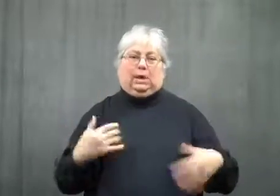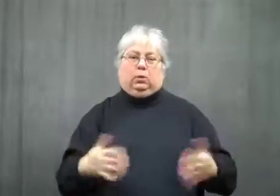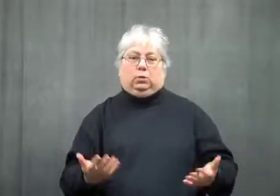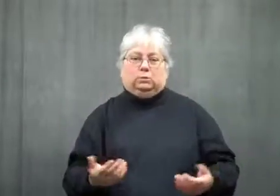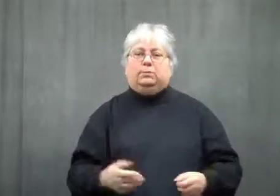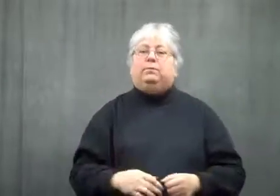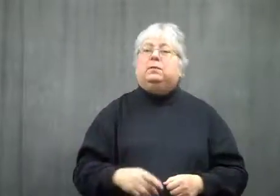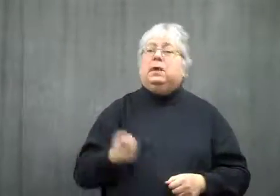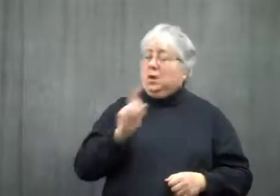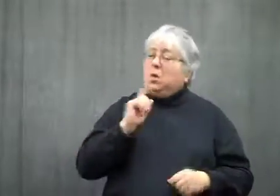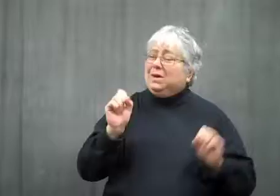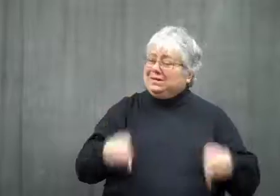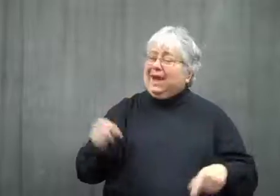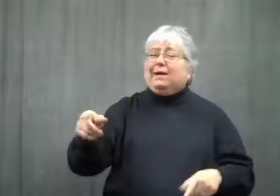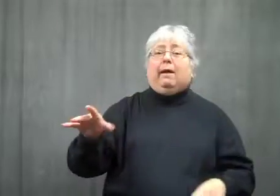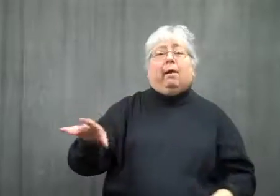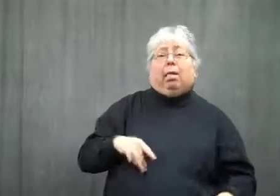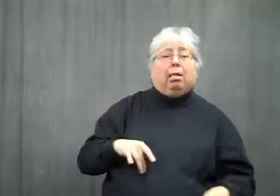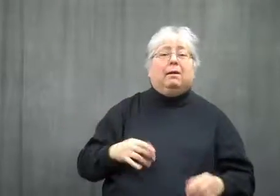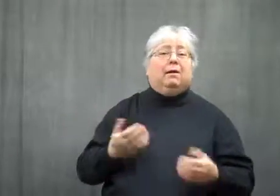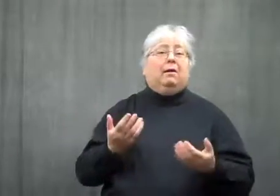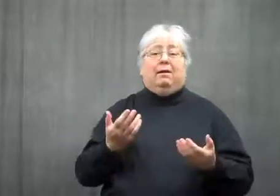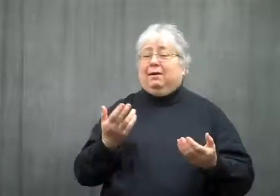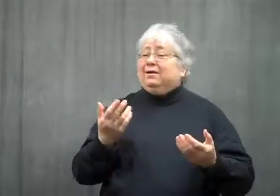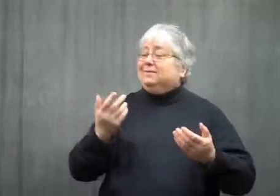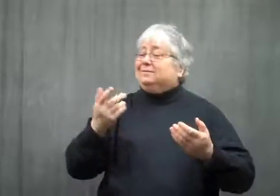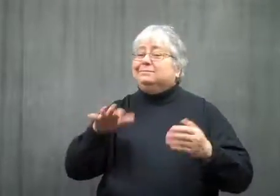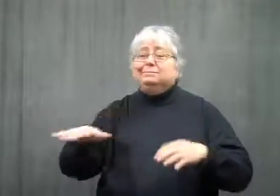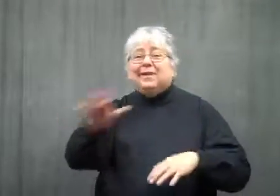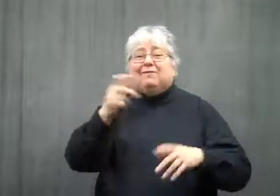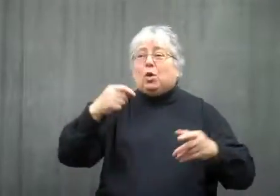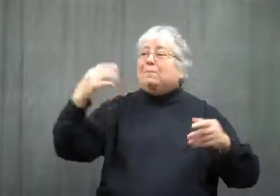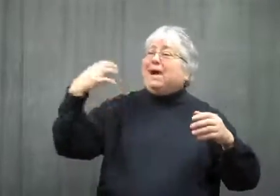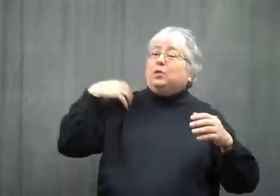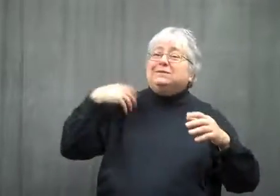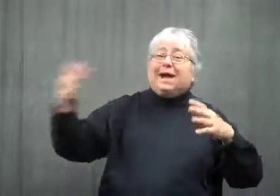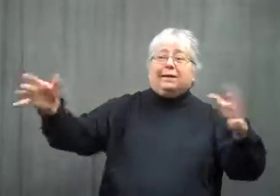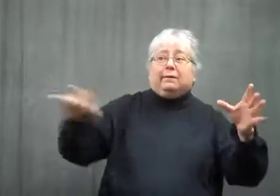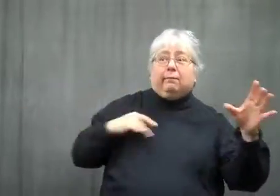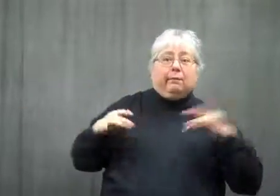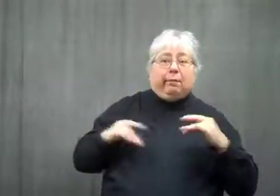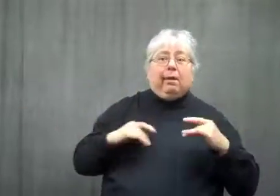A person can be exposed by being outdoors where it is present,